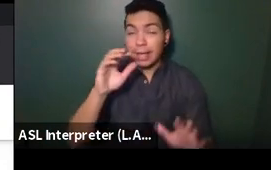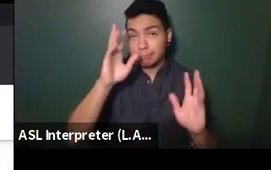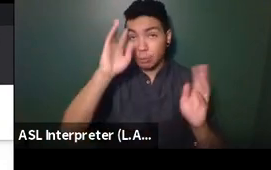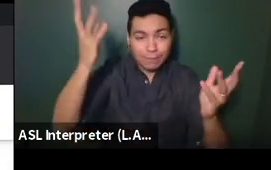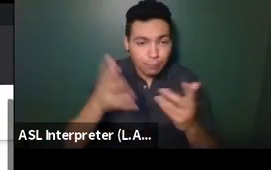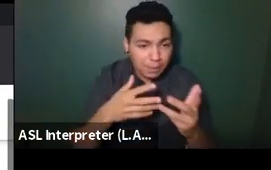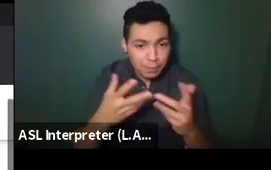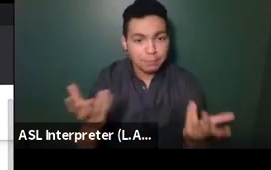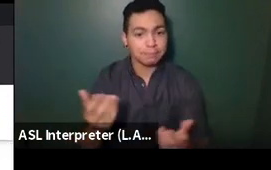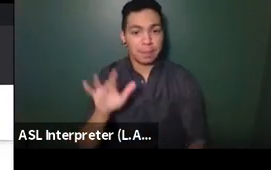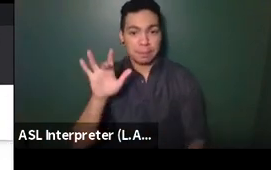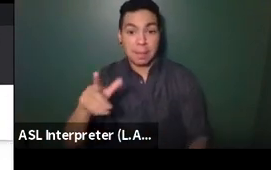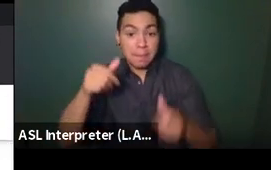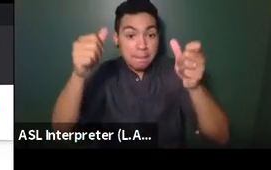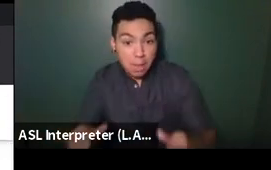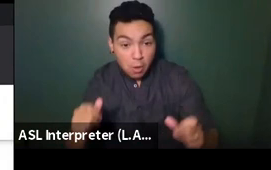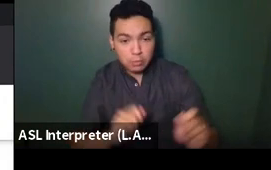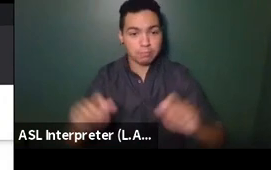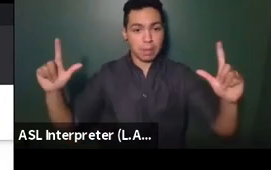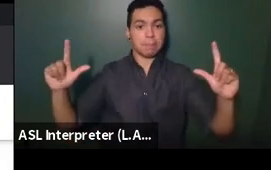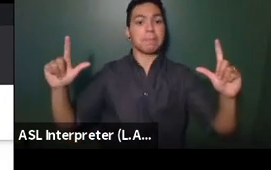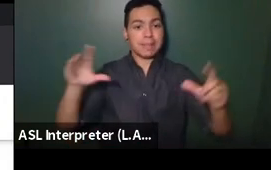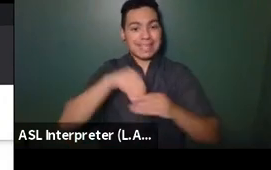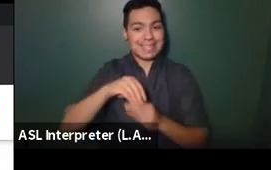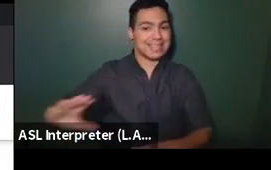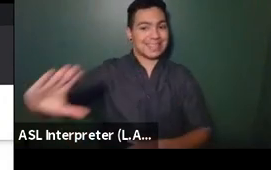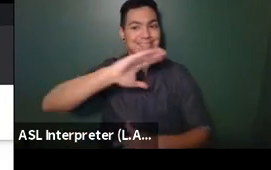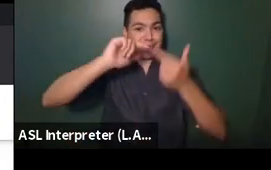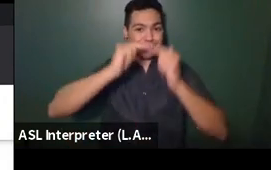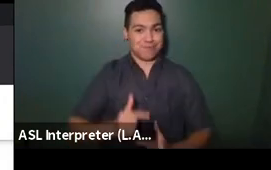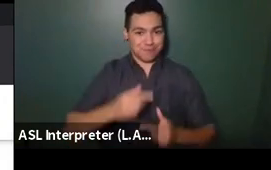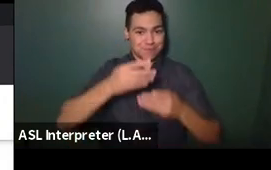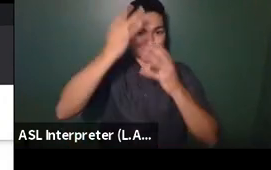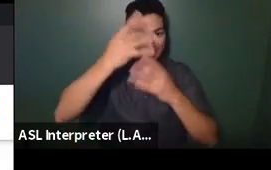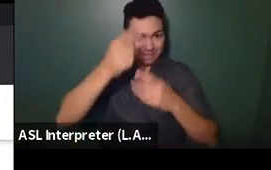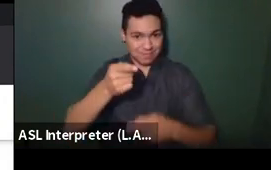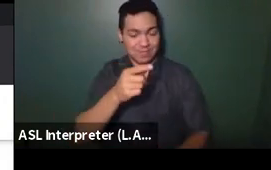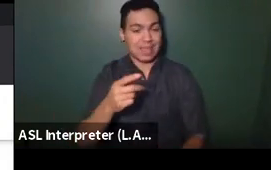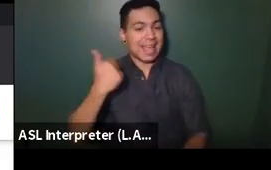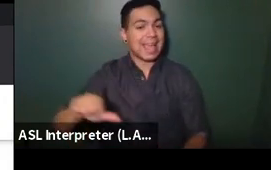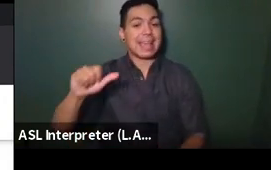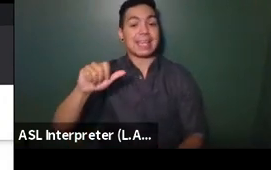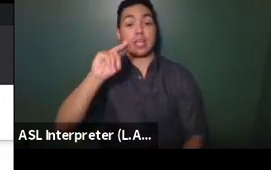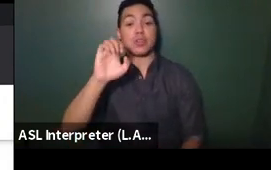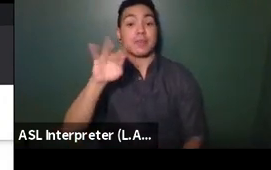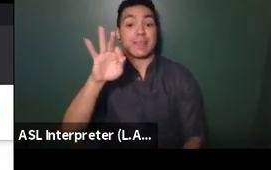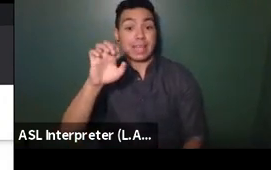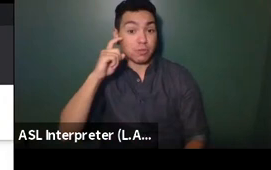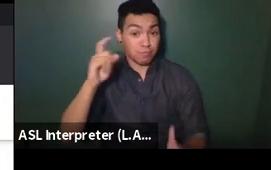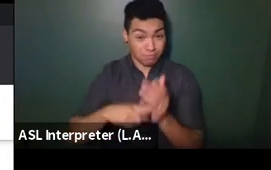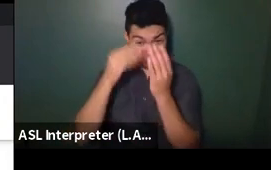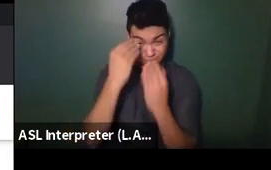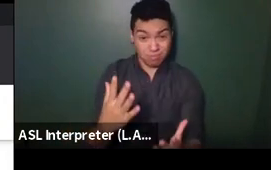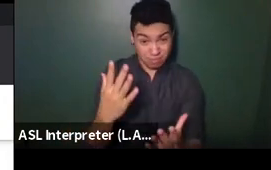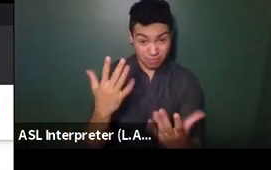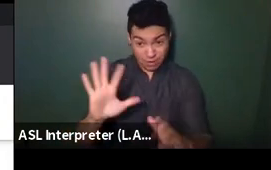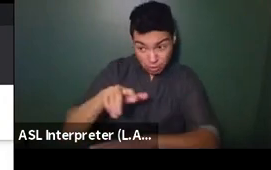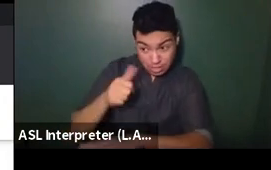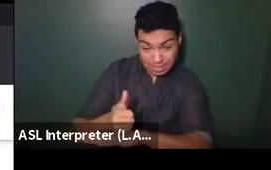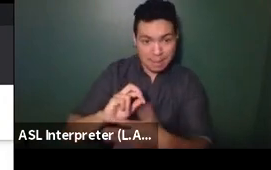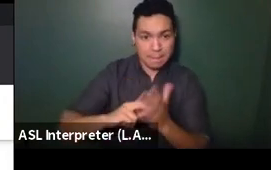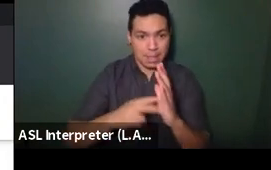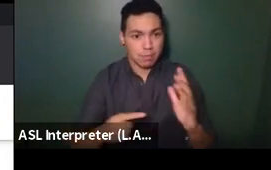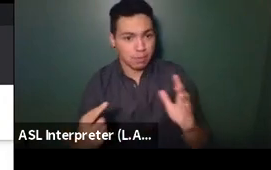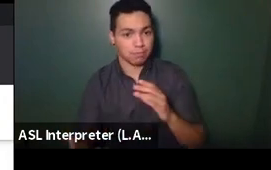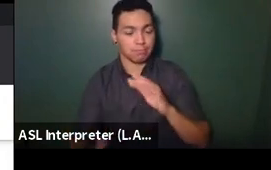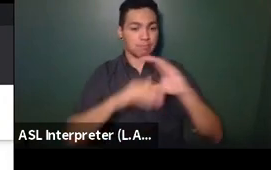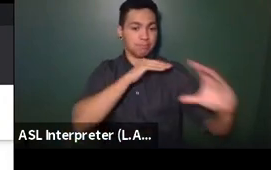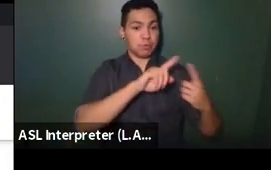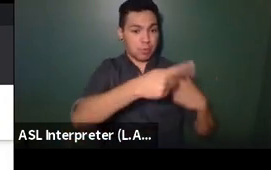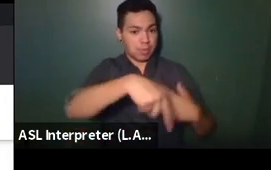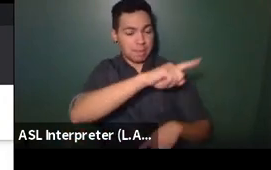Katherine Livick - ESD 112: And I can post that. It'll come up in their streams. Any notifications they have enabled will come through. But remember, they can always turn some of those off.